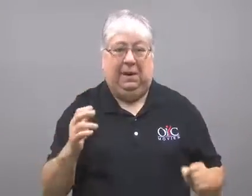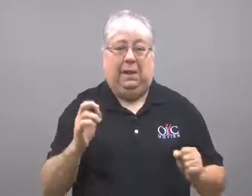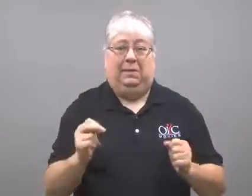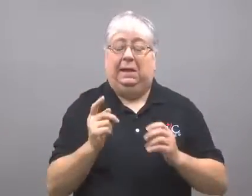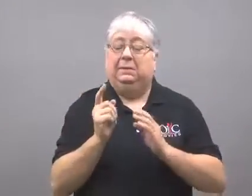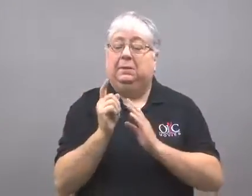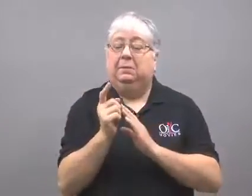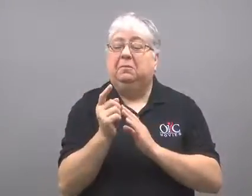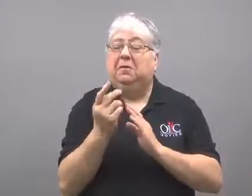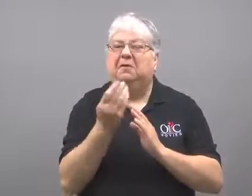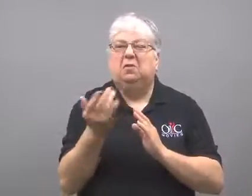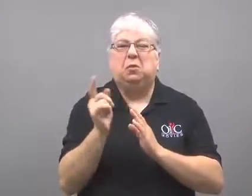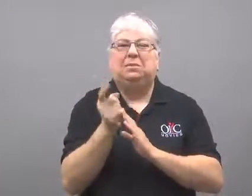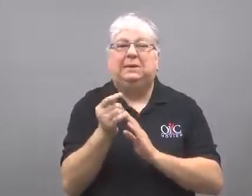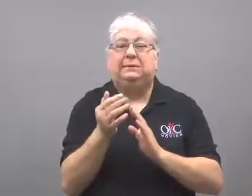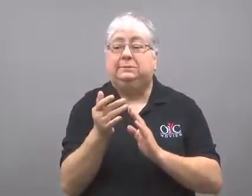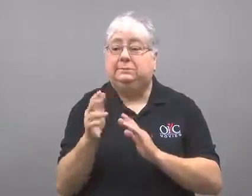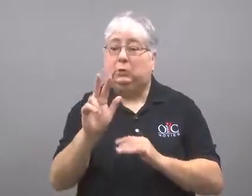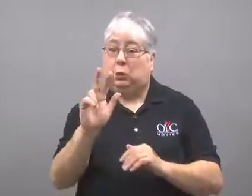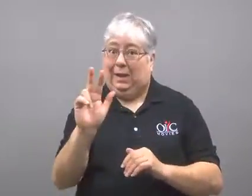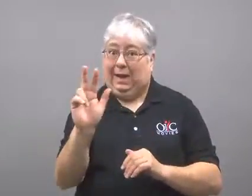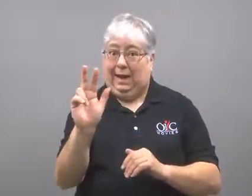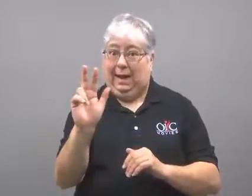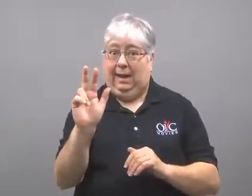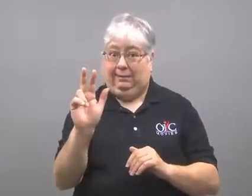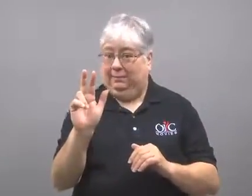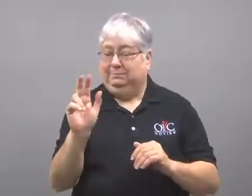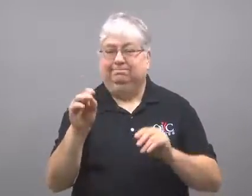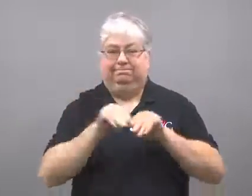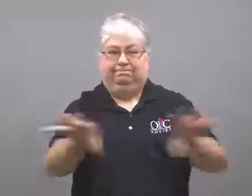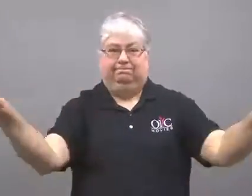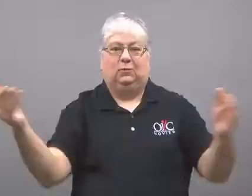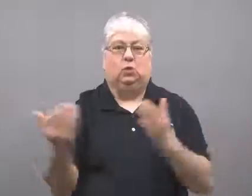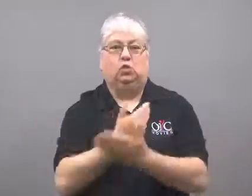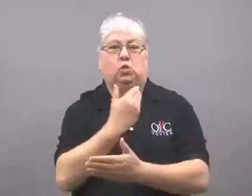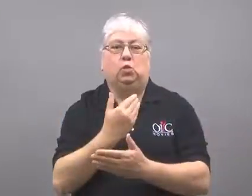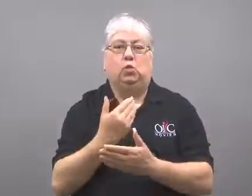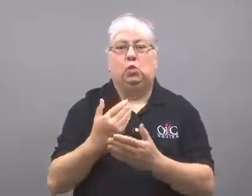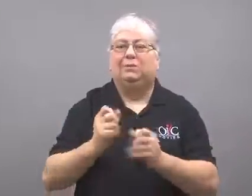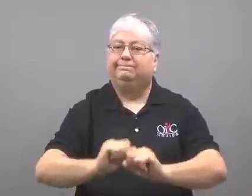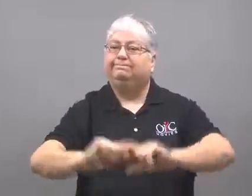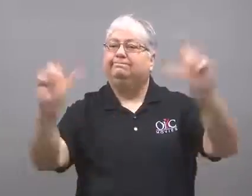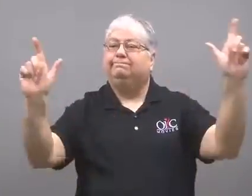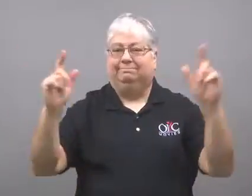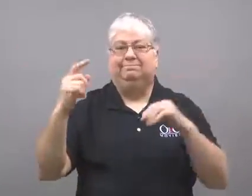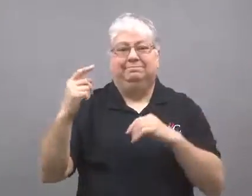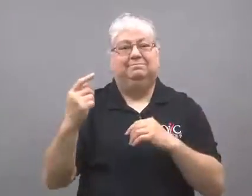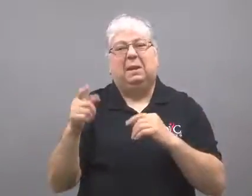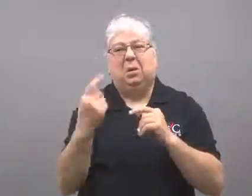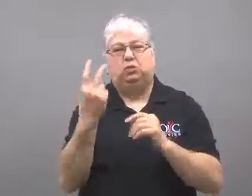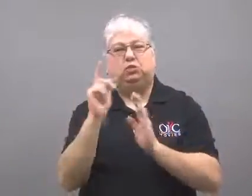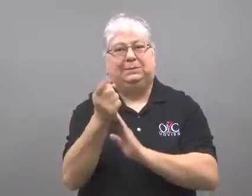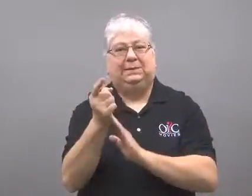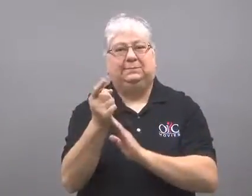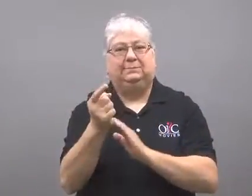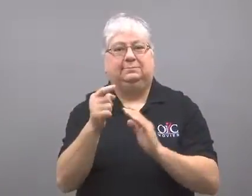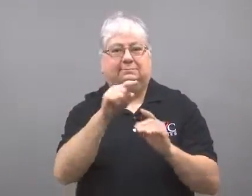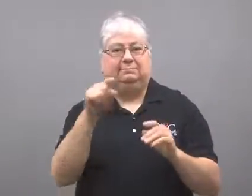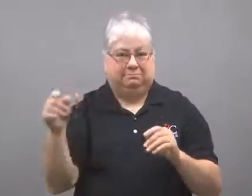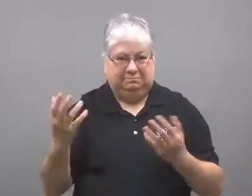A few minutes later, at 3 pm, a two minute video was released.